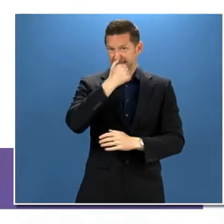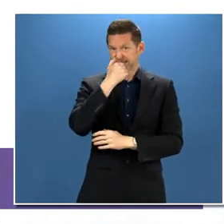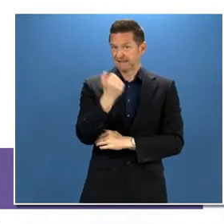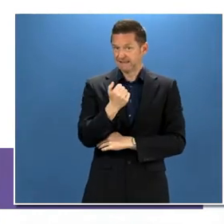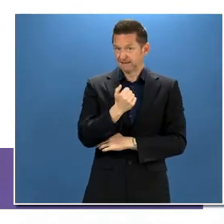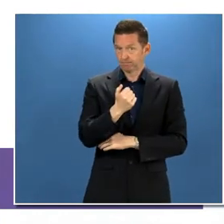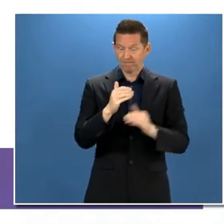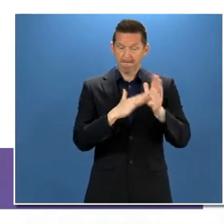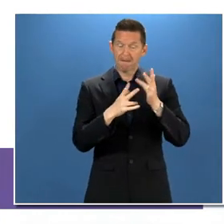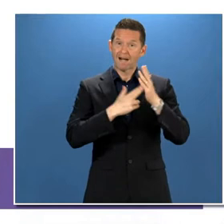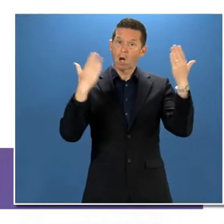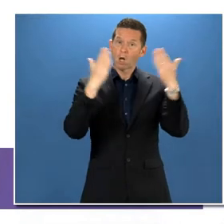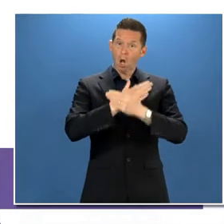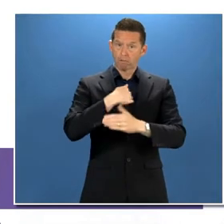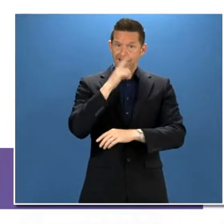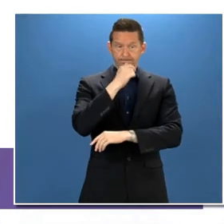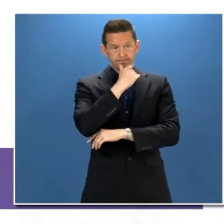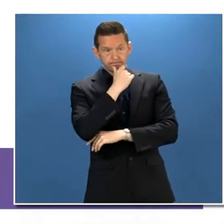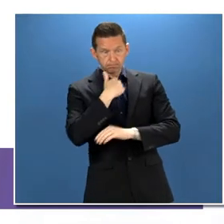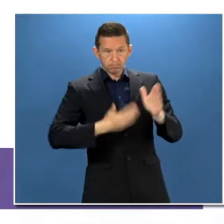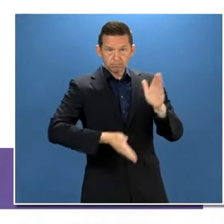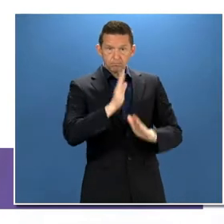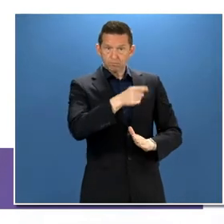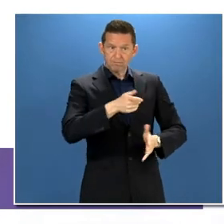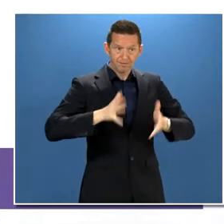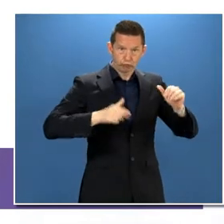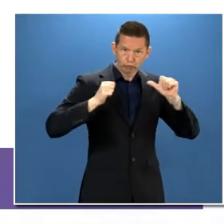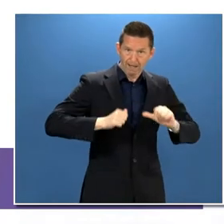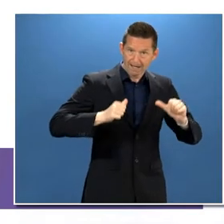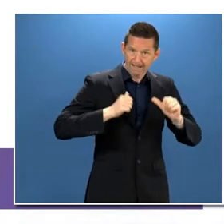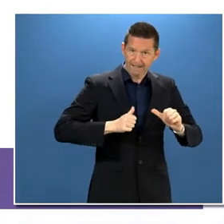I had the choice whether to go to athletics training or to replay a rugby